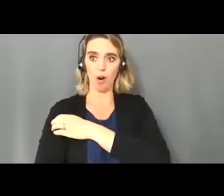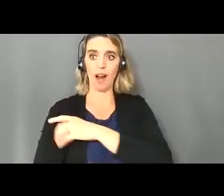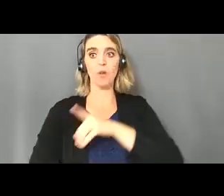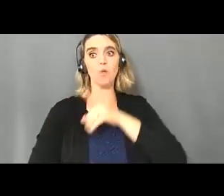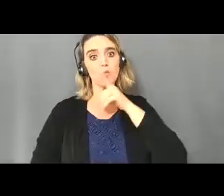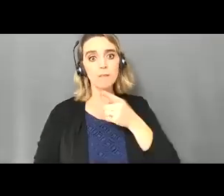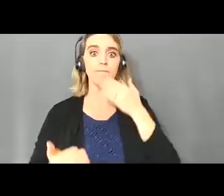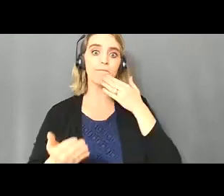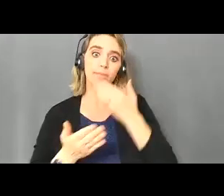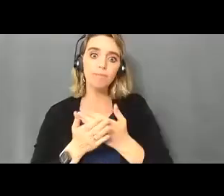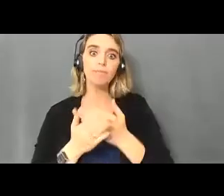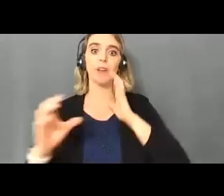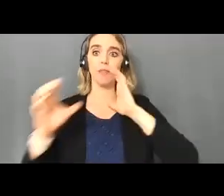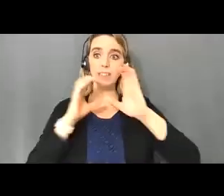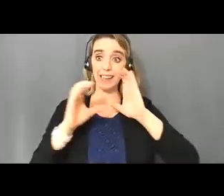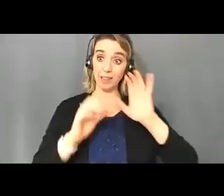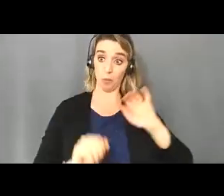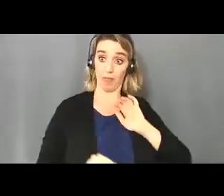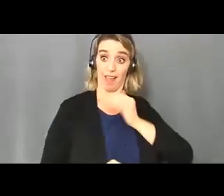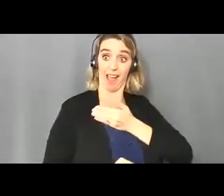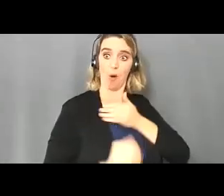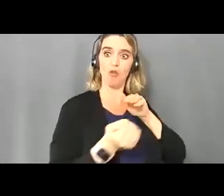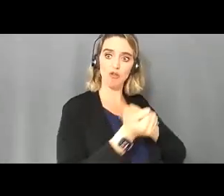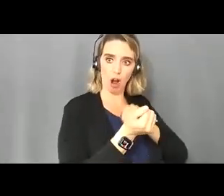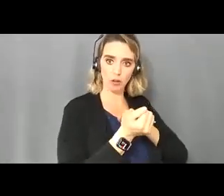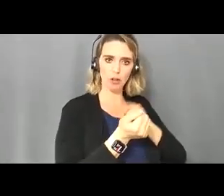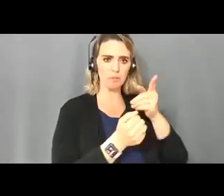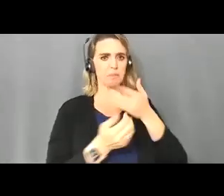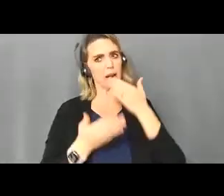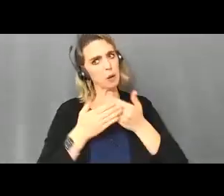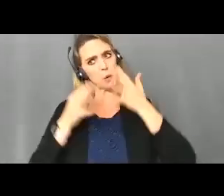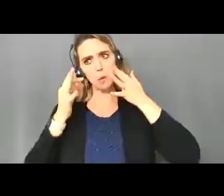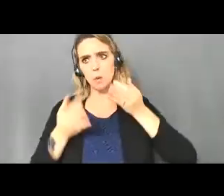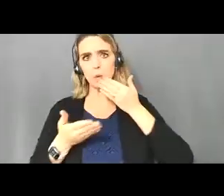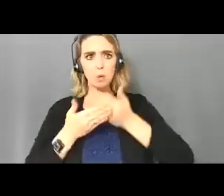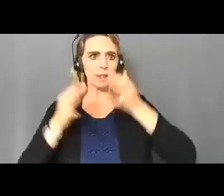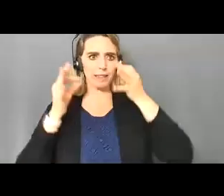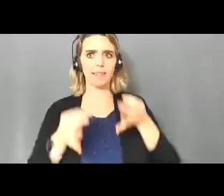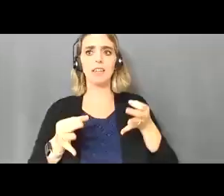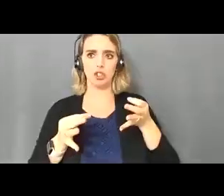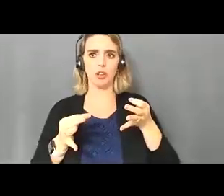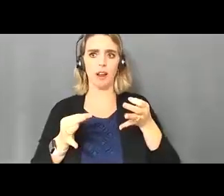with our own physicians, was really able to make the decision that that was right for her.